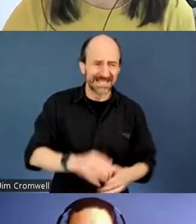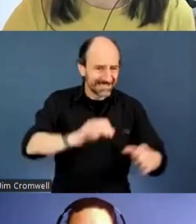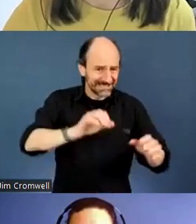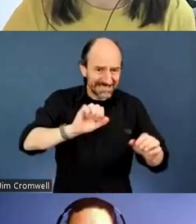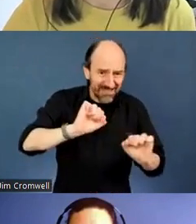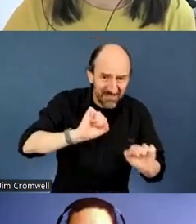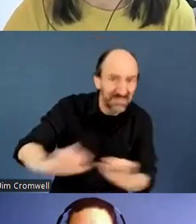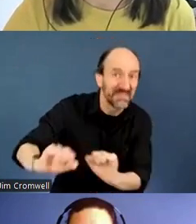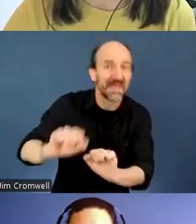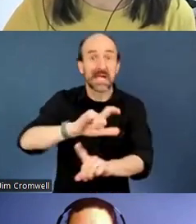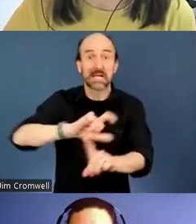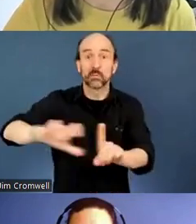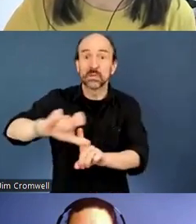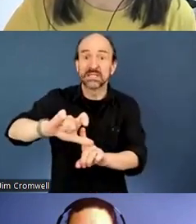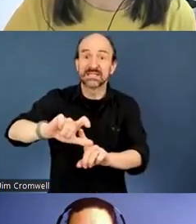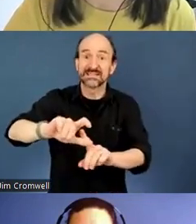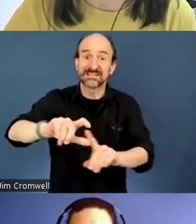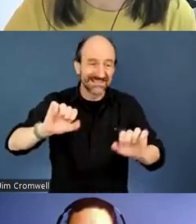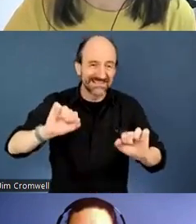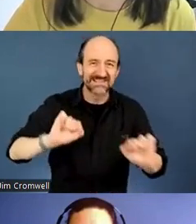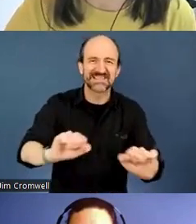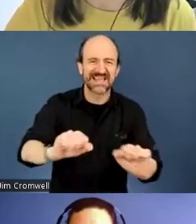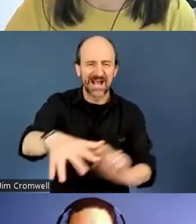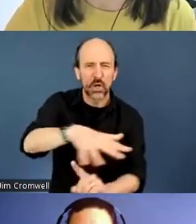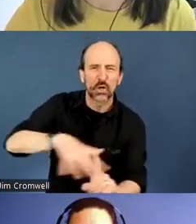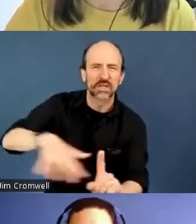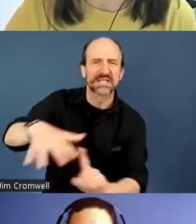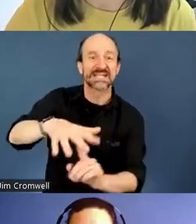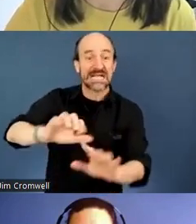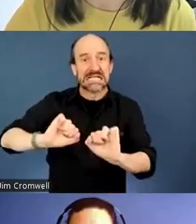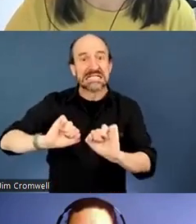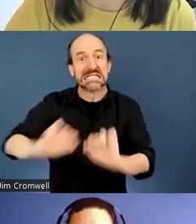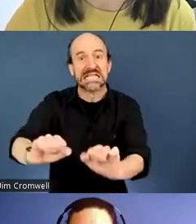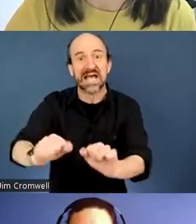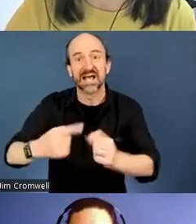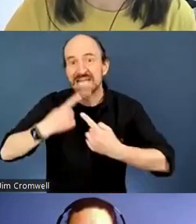their context, it is their data so they should be included